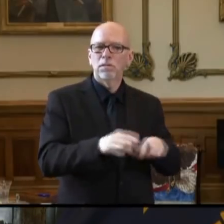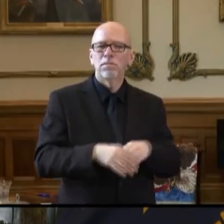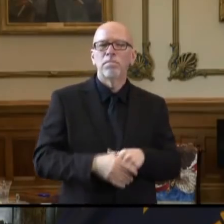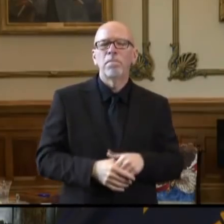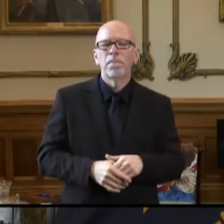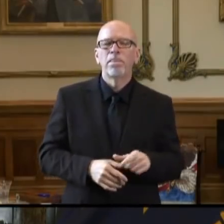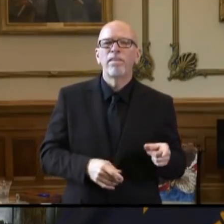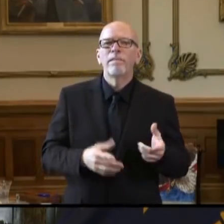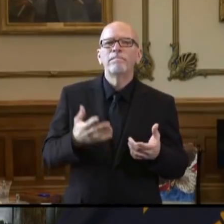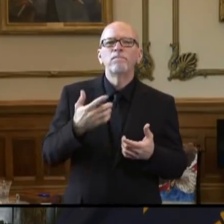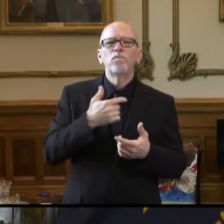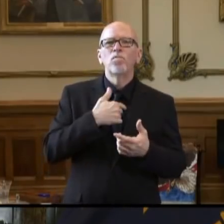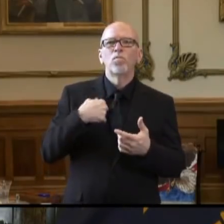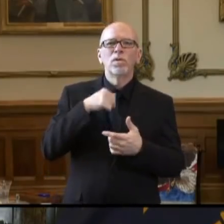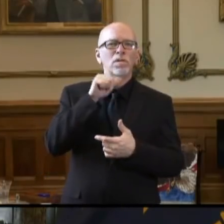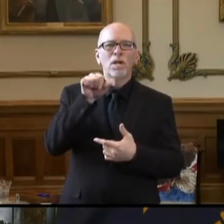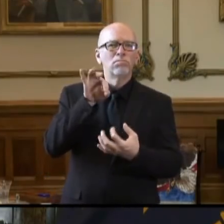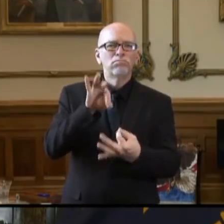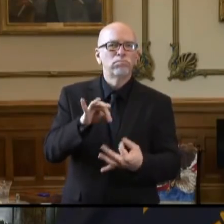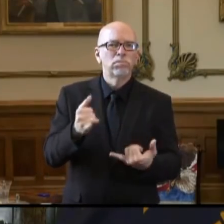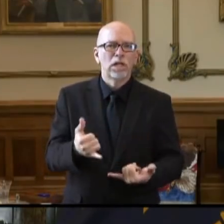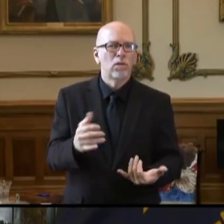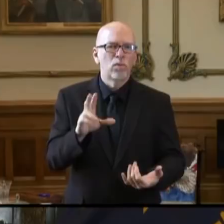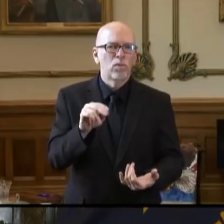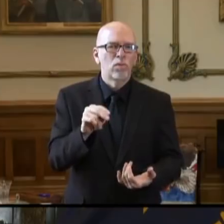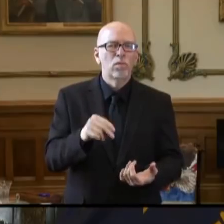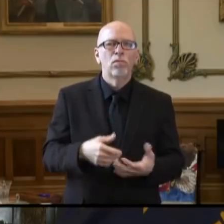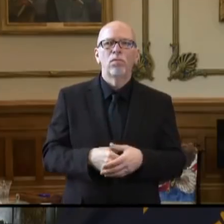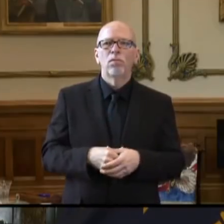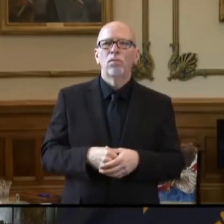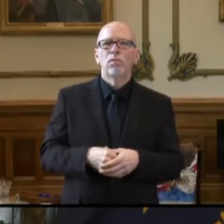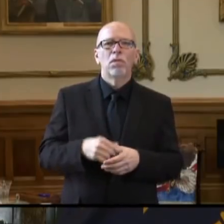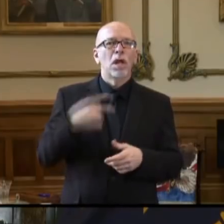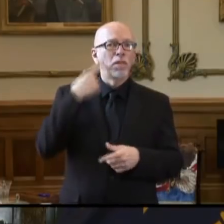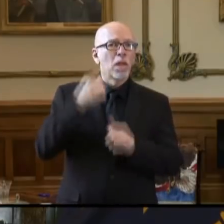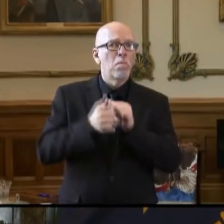MAY BE NEEDED FOR WHAT TRULY APPEAR TO BE NON ESSENTIAL